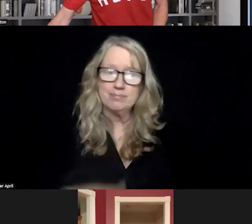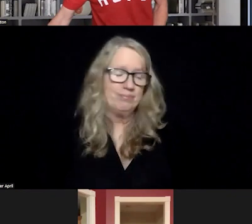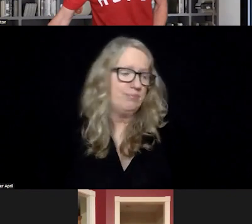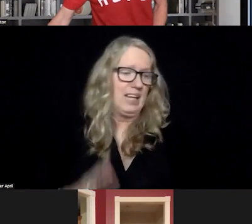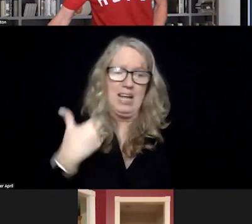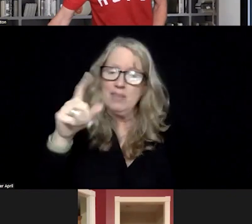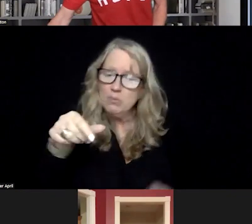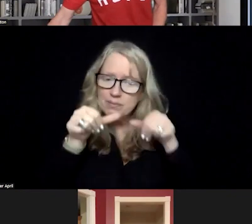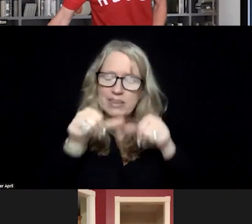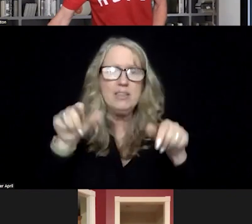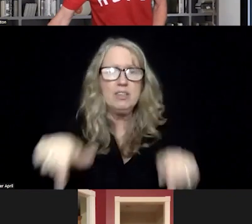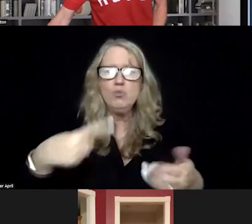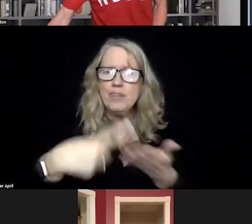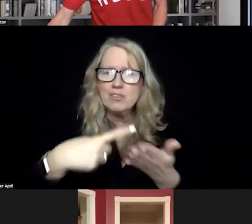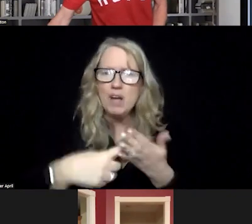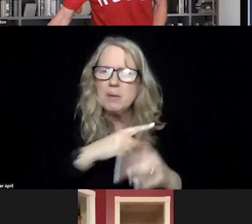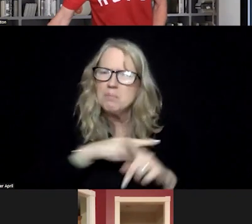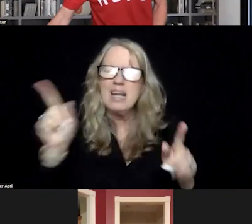THOSE CONSIDERATIONS. I THINK WE NEED TO THINK ABOUT THE CRISIS